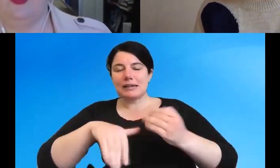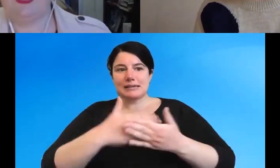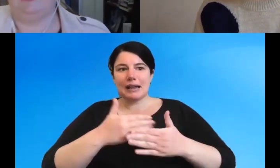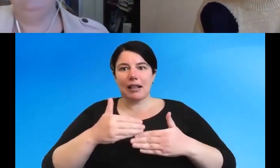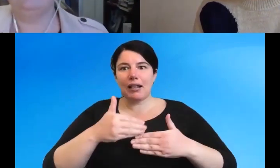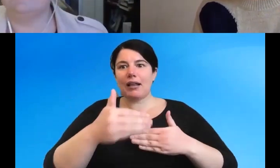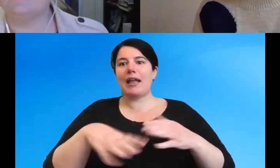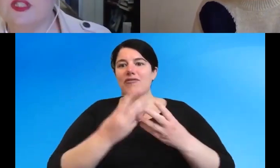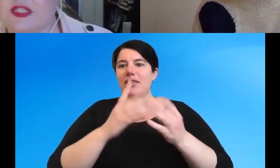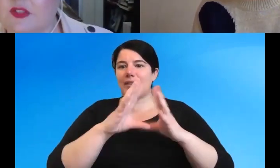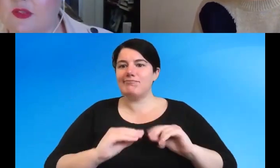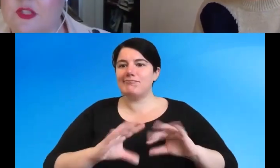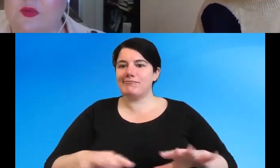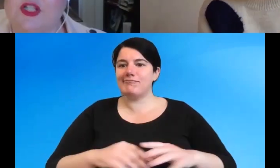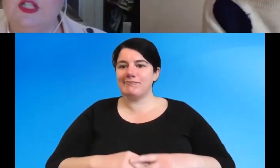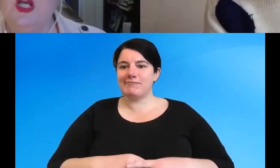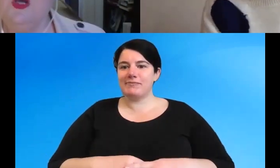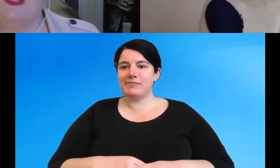That's a really difficult situation.